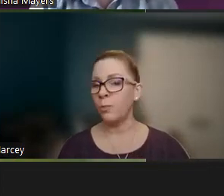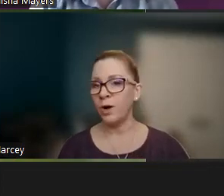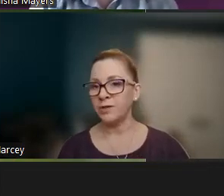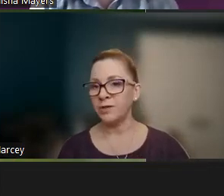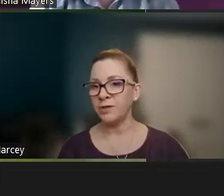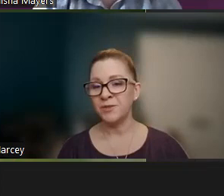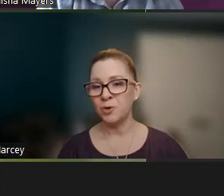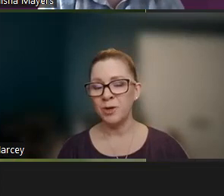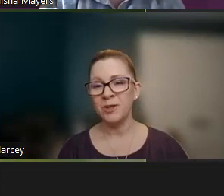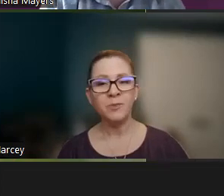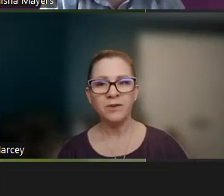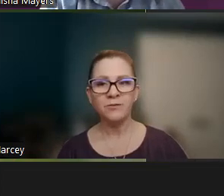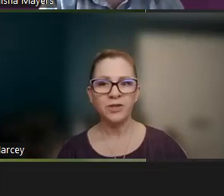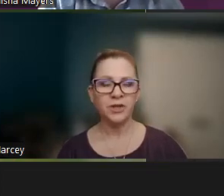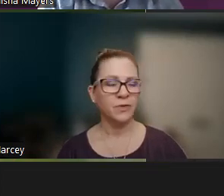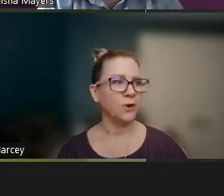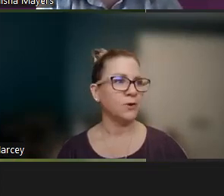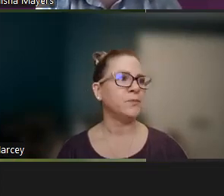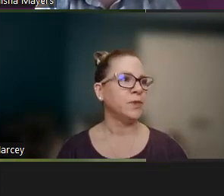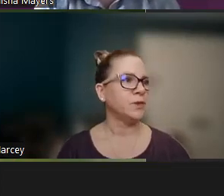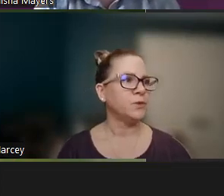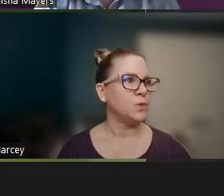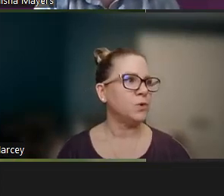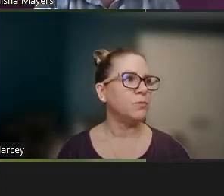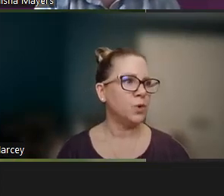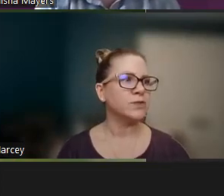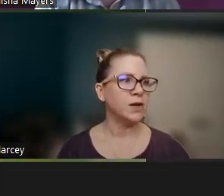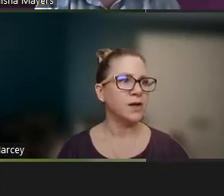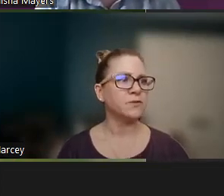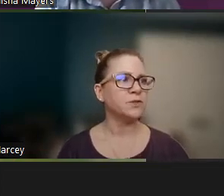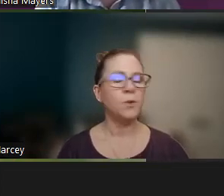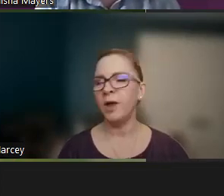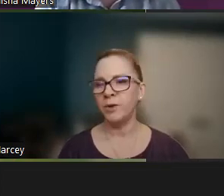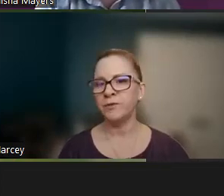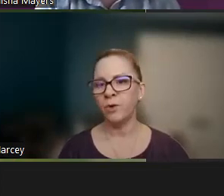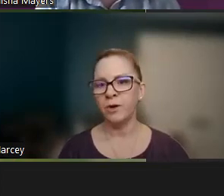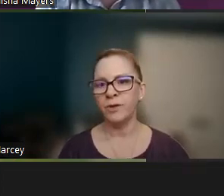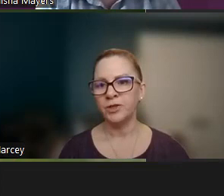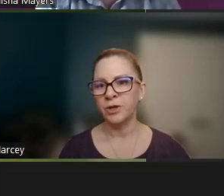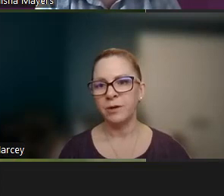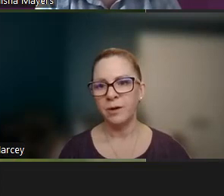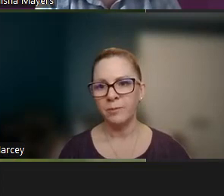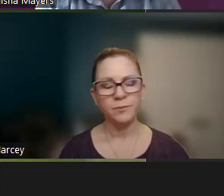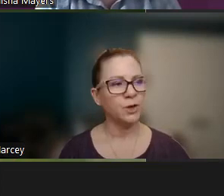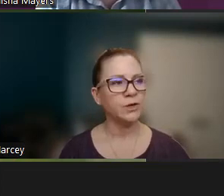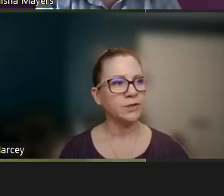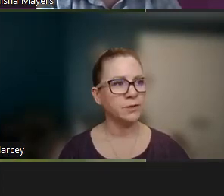HOPE ALSO IS THAT THERE WILL BE A LITTLE BIT OF INFLATION IN THERE. WE WILL MOST LIKELY HAVE TO DO AMENDMENTS FOR INFLATION INCREASES.